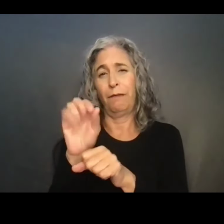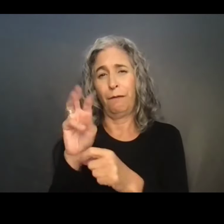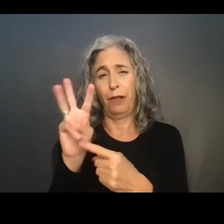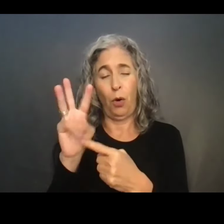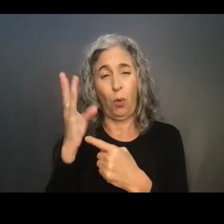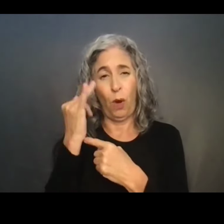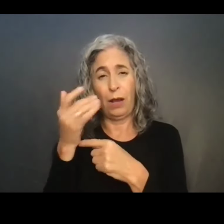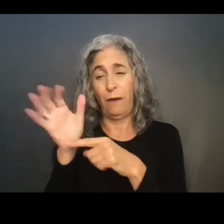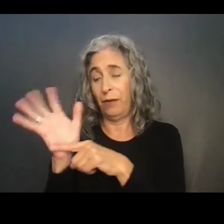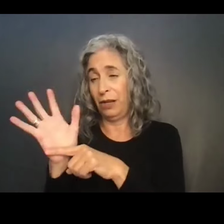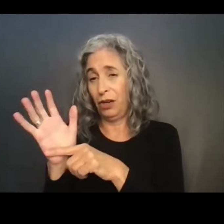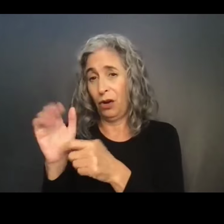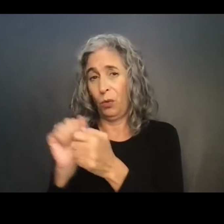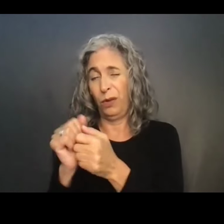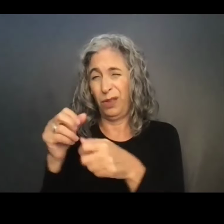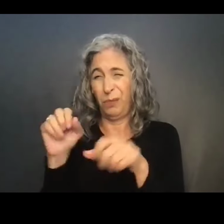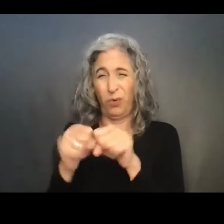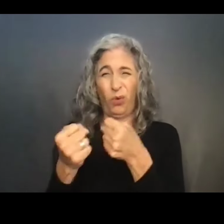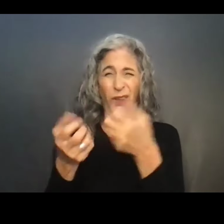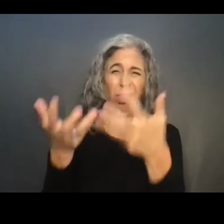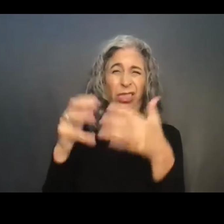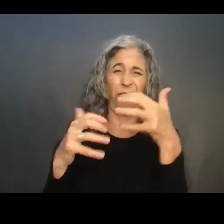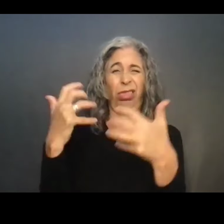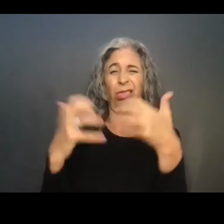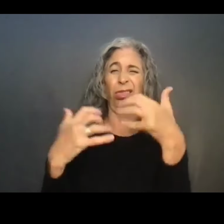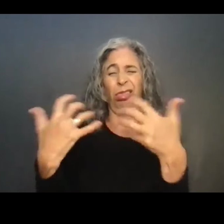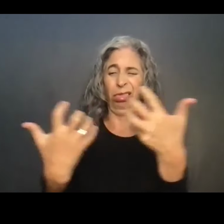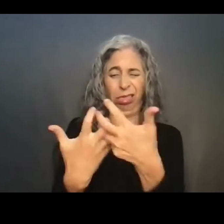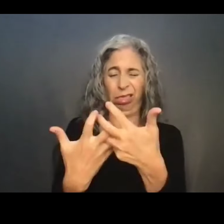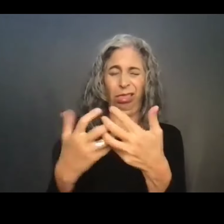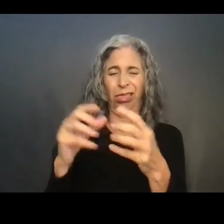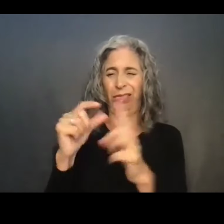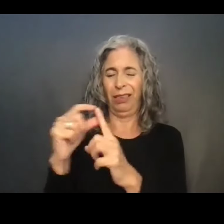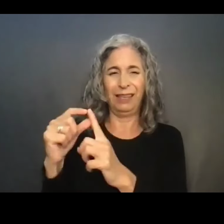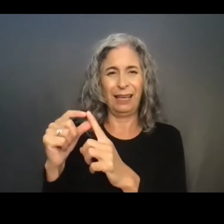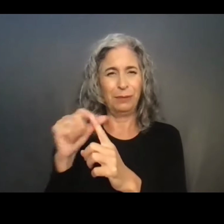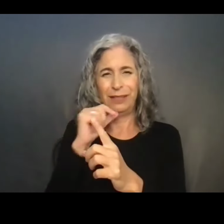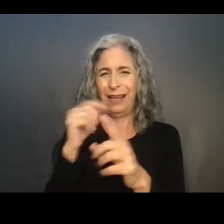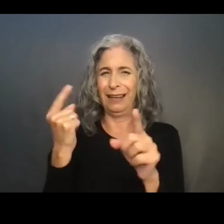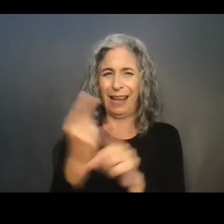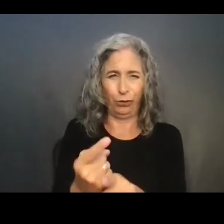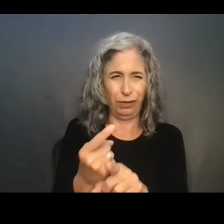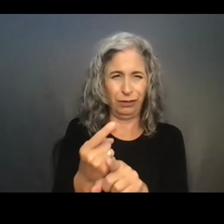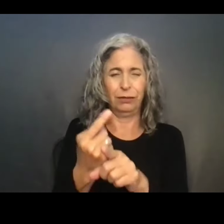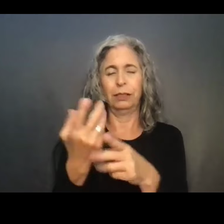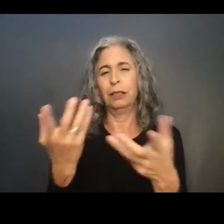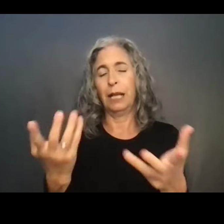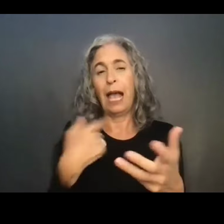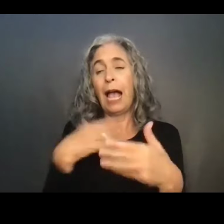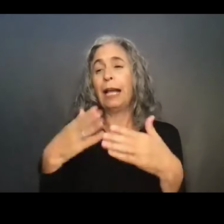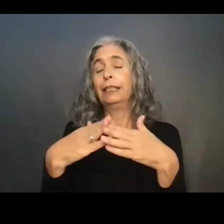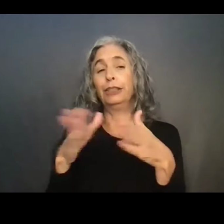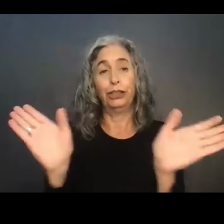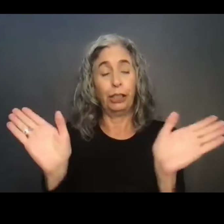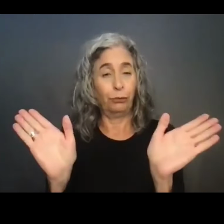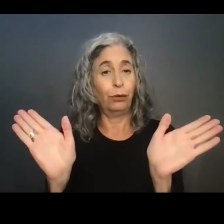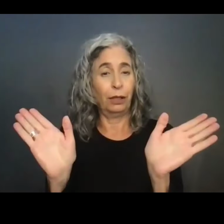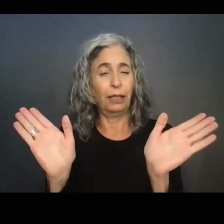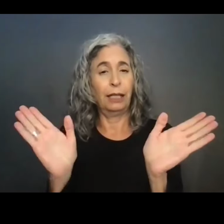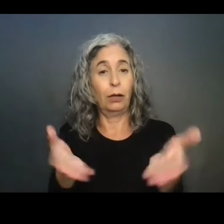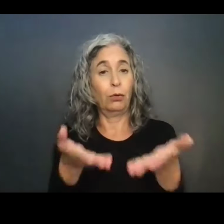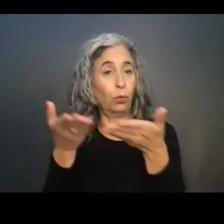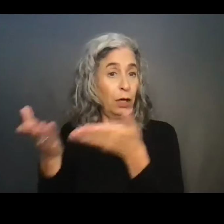where you have burnt in captions that may have some inaccuracies. So I generally recommend that